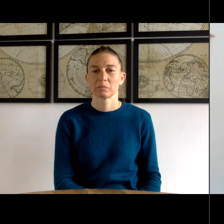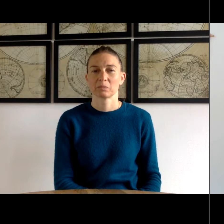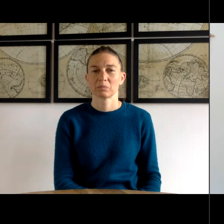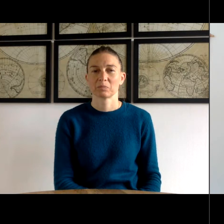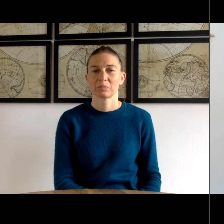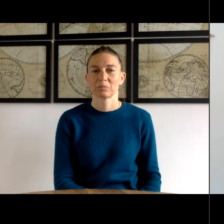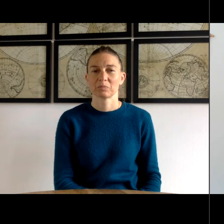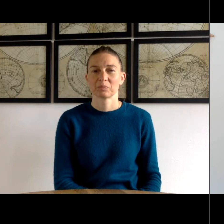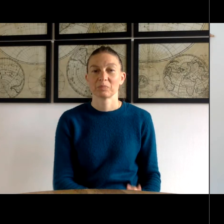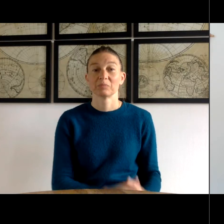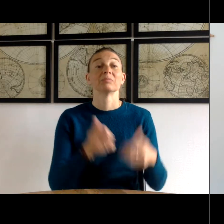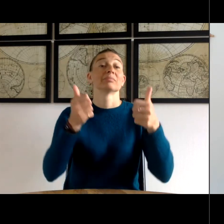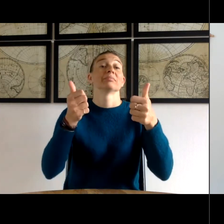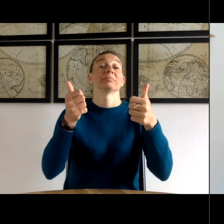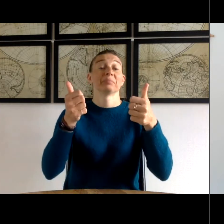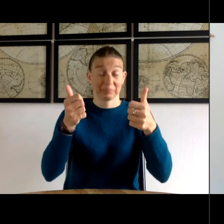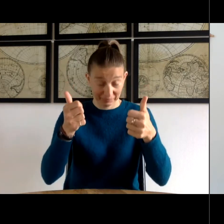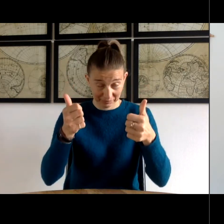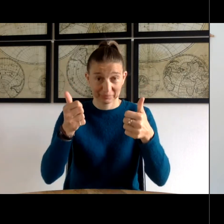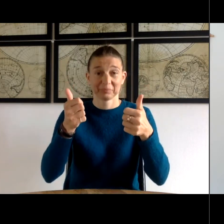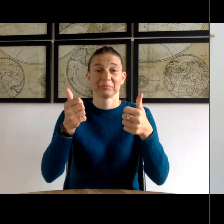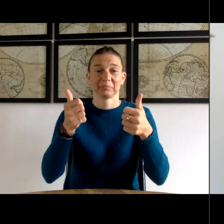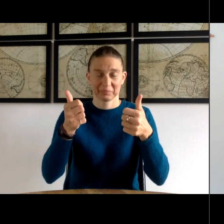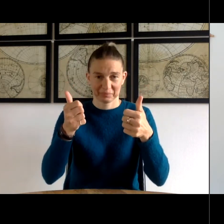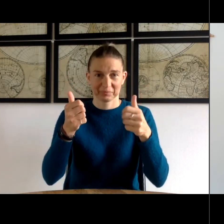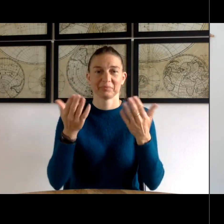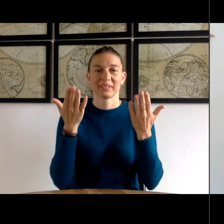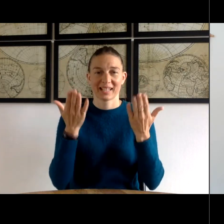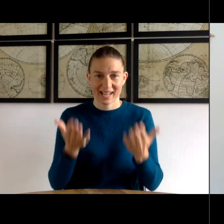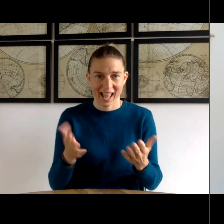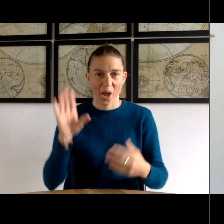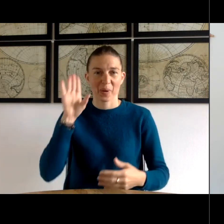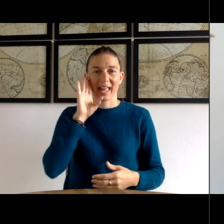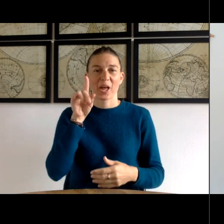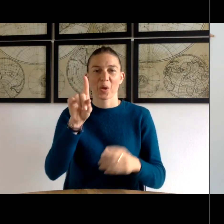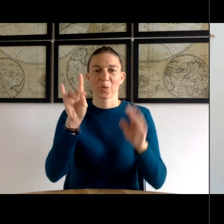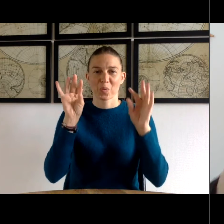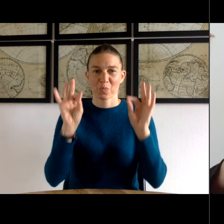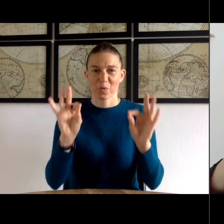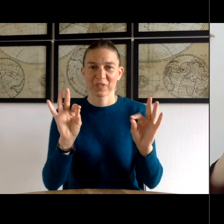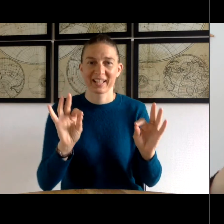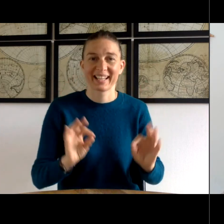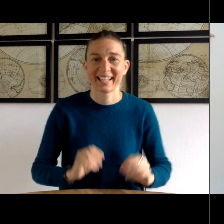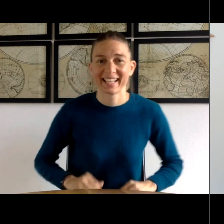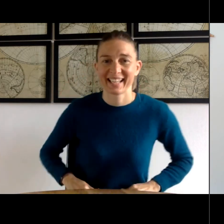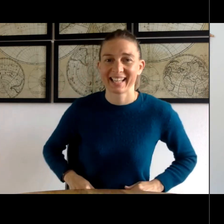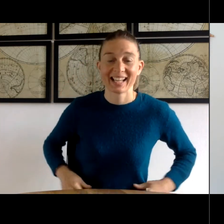Can everyone hear me? We can hear you perfectly. Thanks. Should I start again?